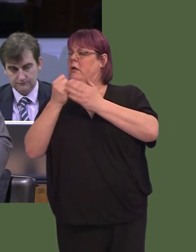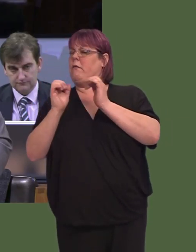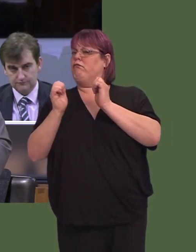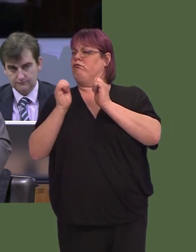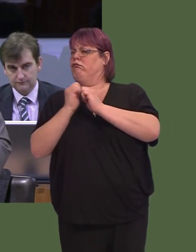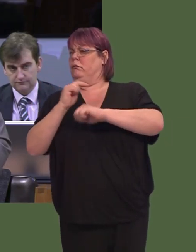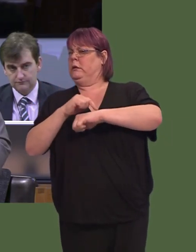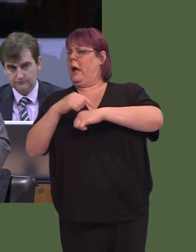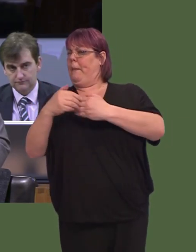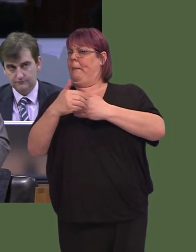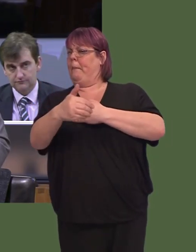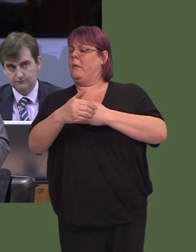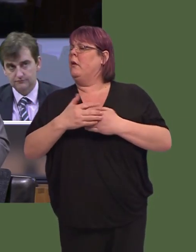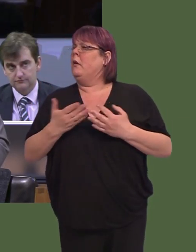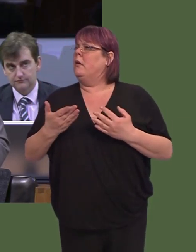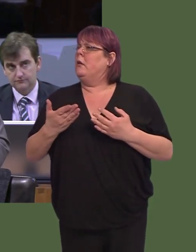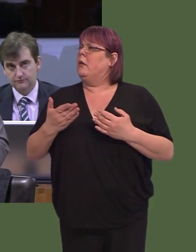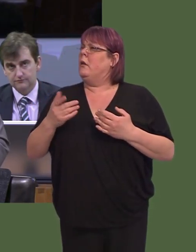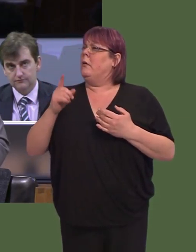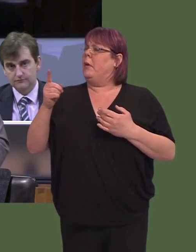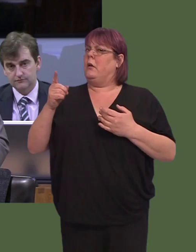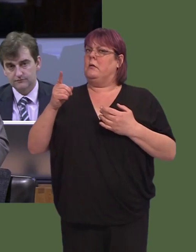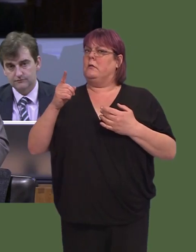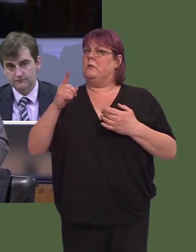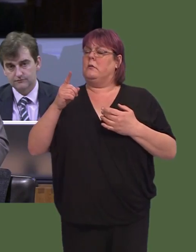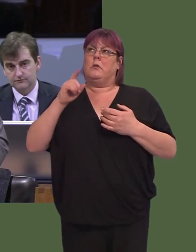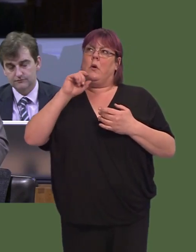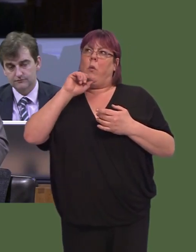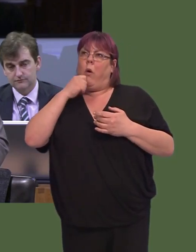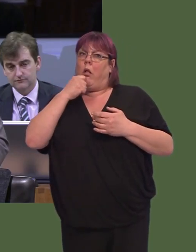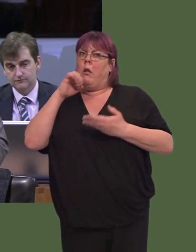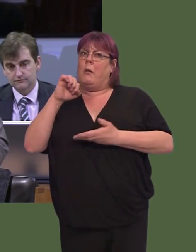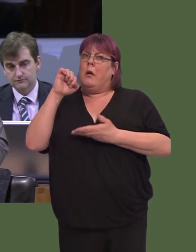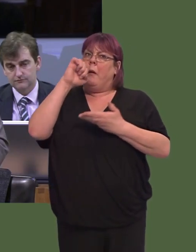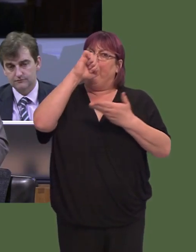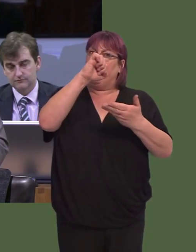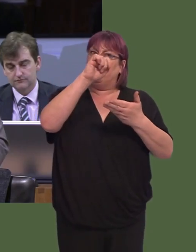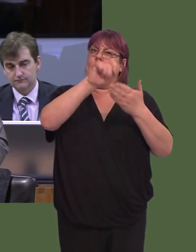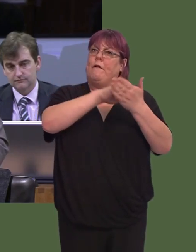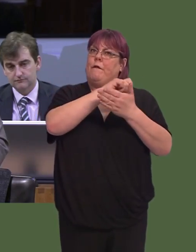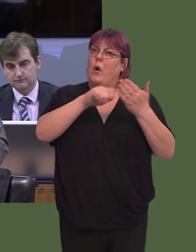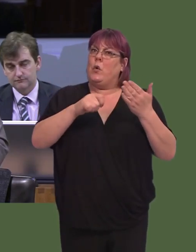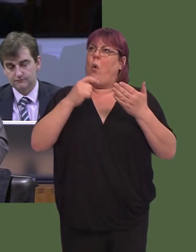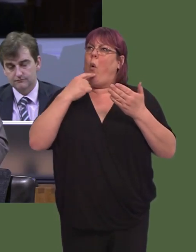moment to bring forward a budget vote or an allocation of resources to this project.